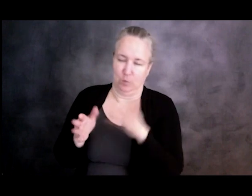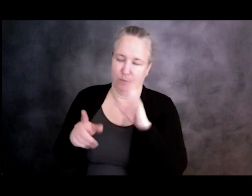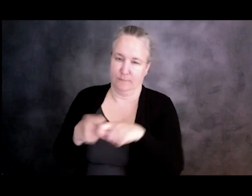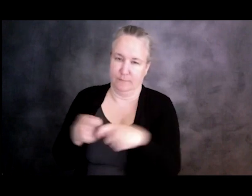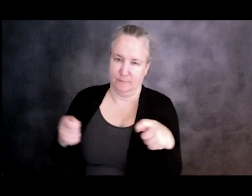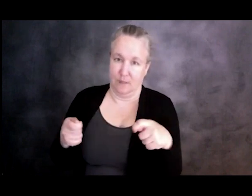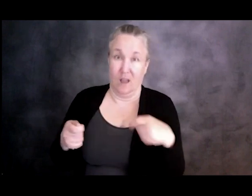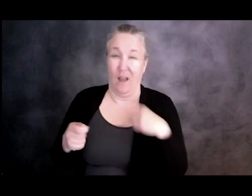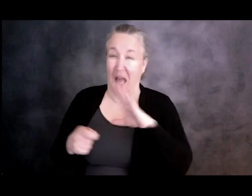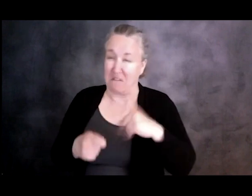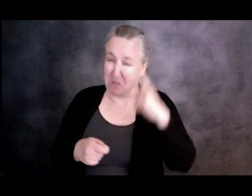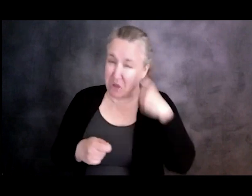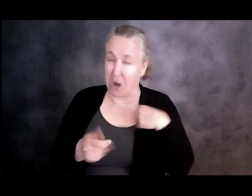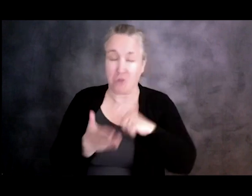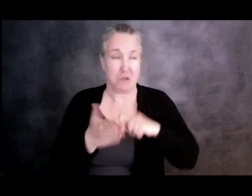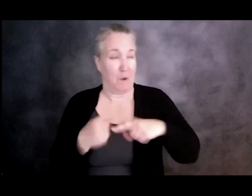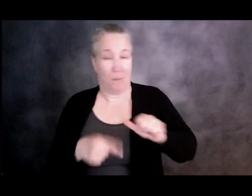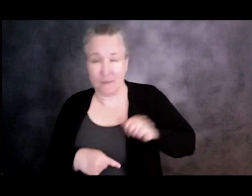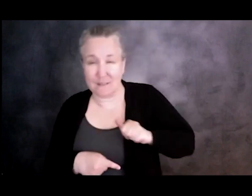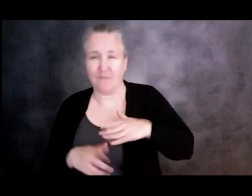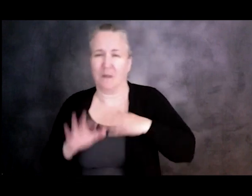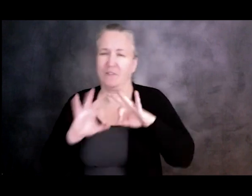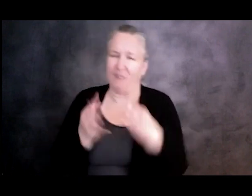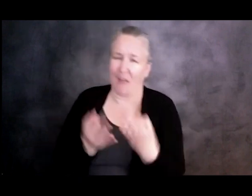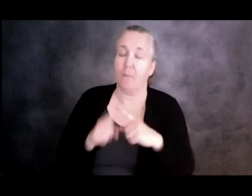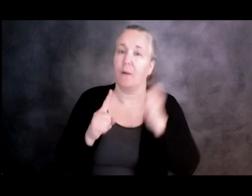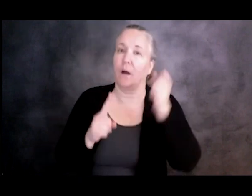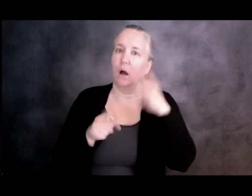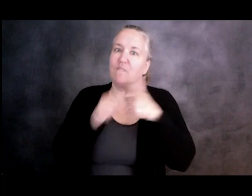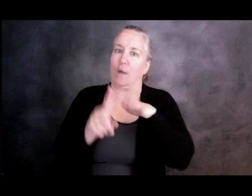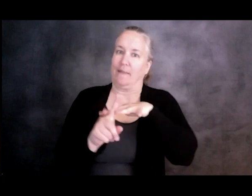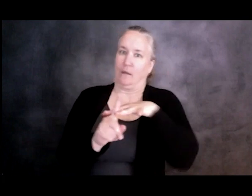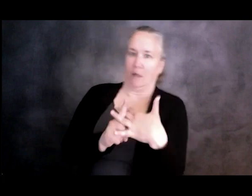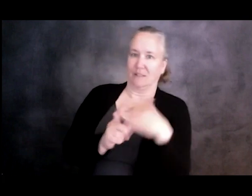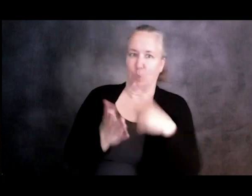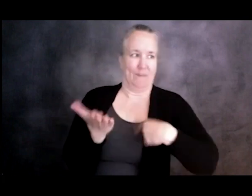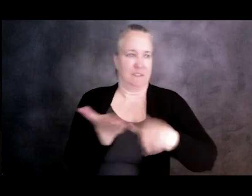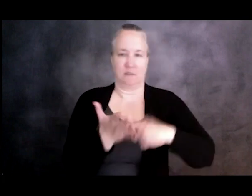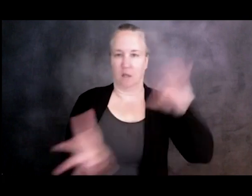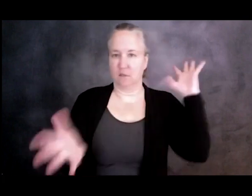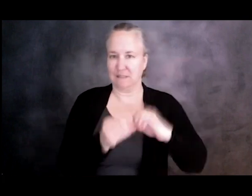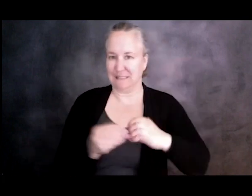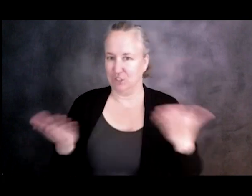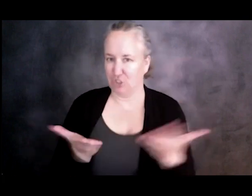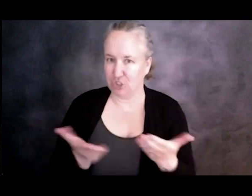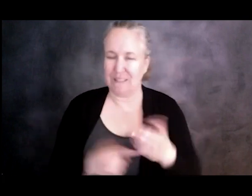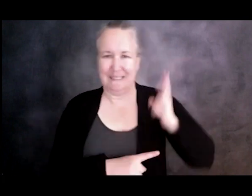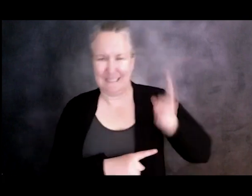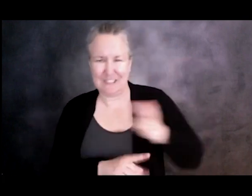But I've only been able to do it in the context of everything we've been talking about and talking about our lives in the context of the history that shaped us and brought